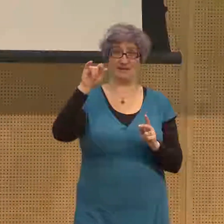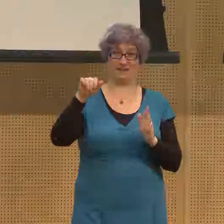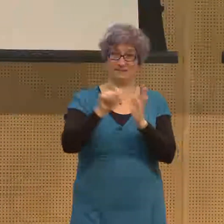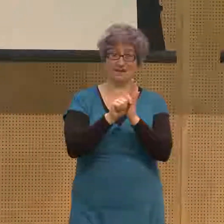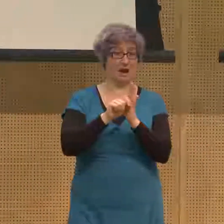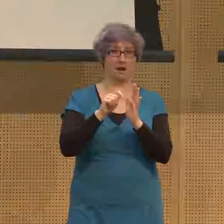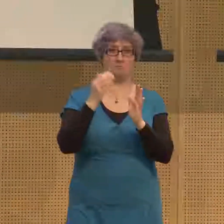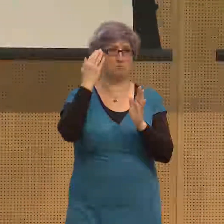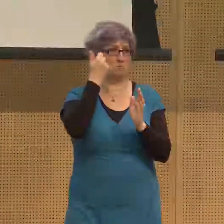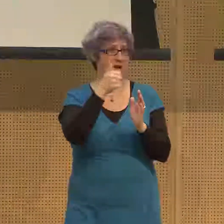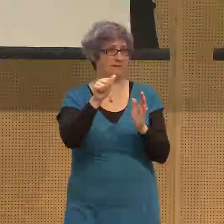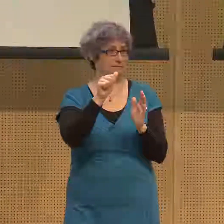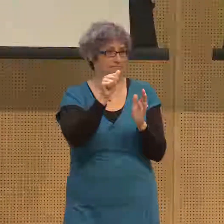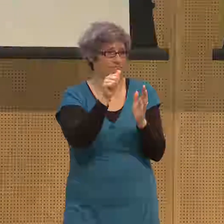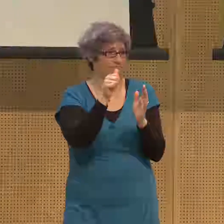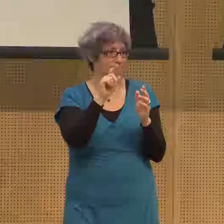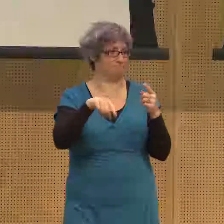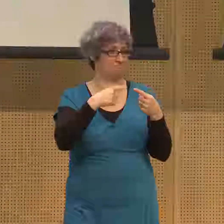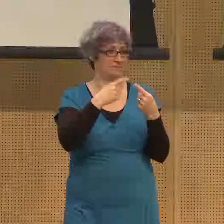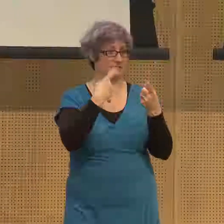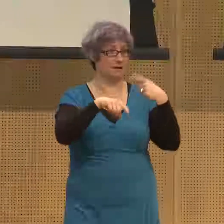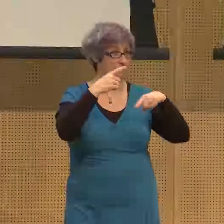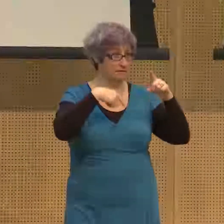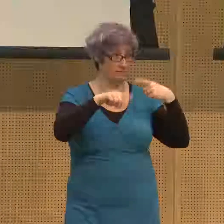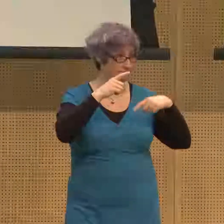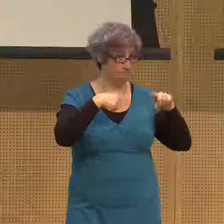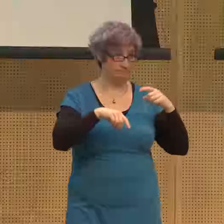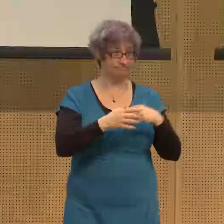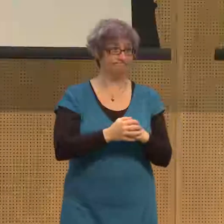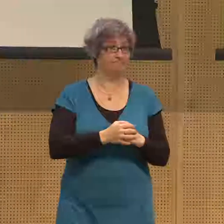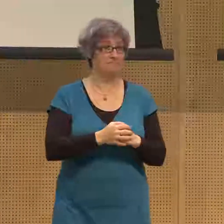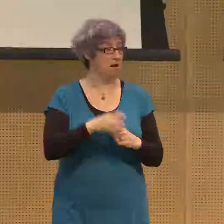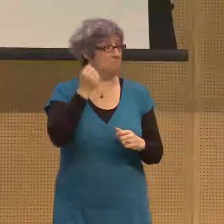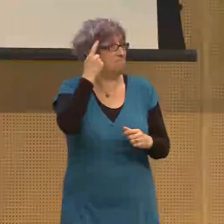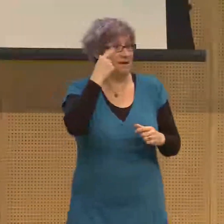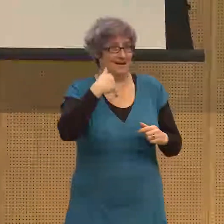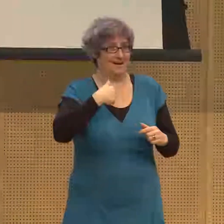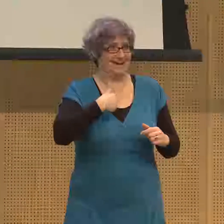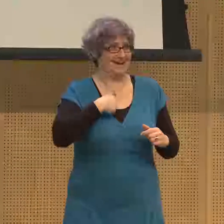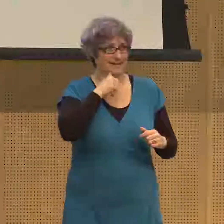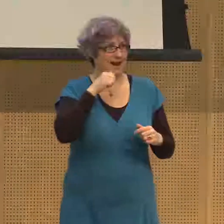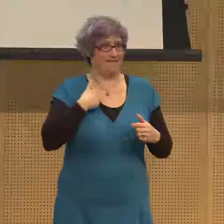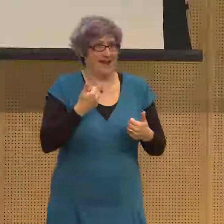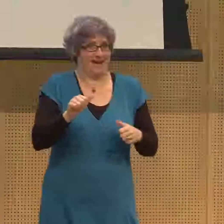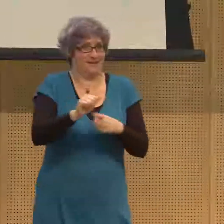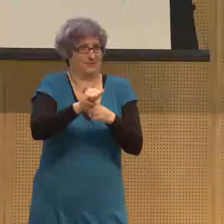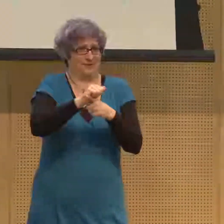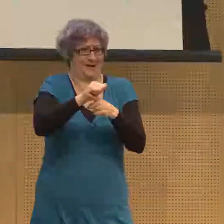We would be the only two people at that time, at MIT anyway, that knew any sign language.